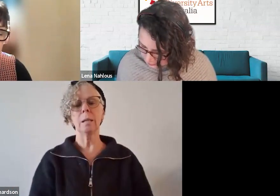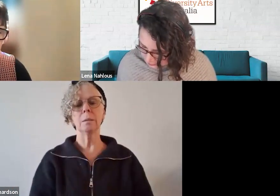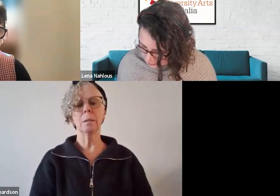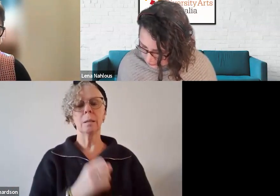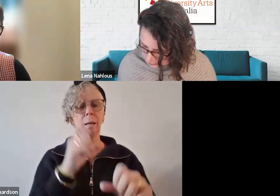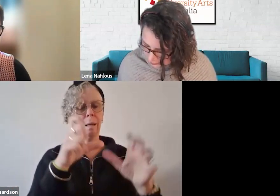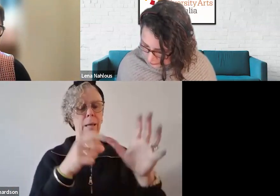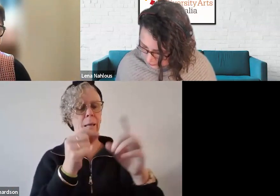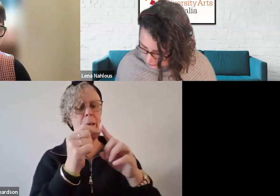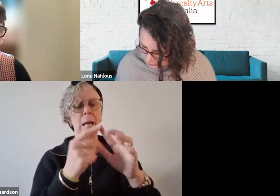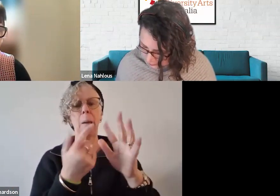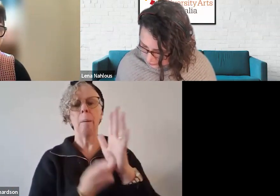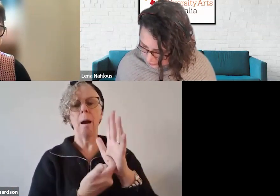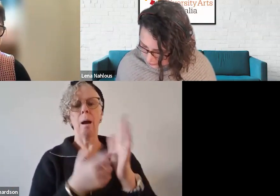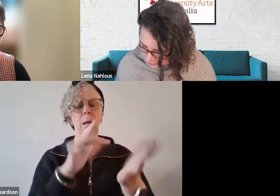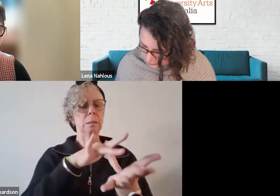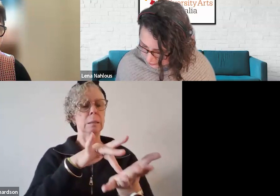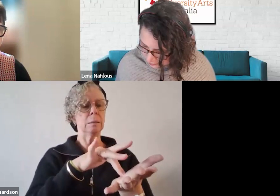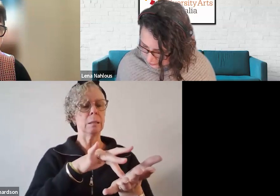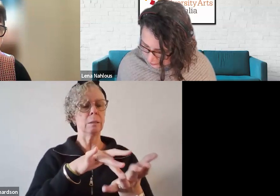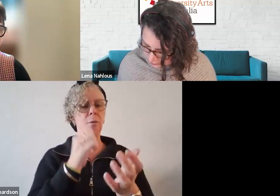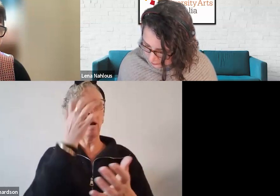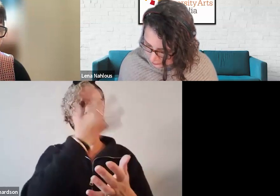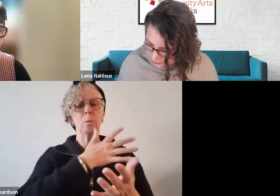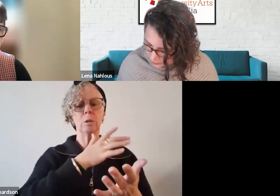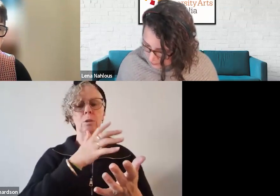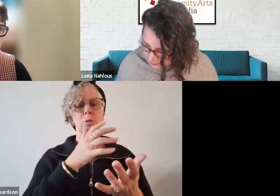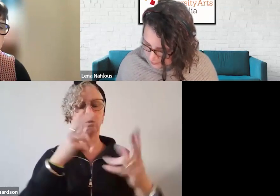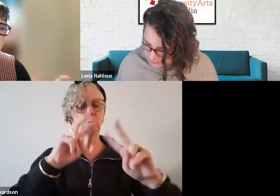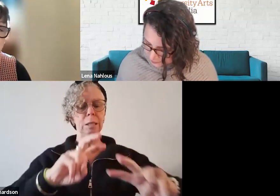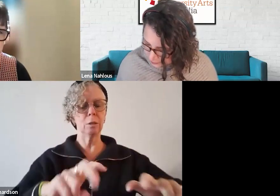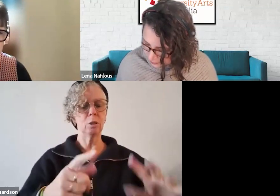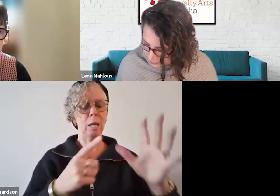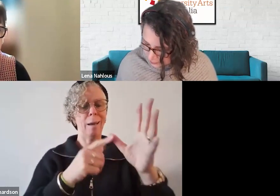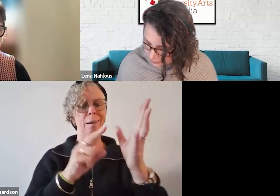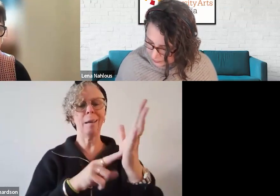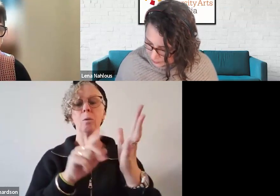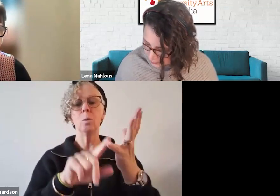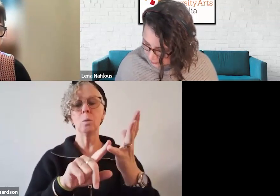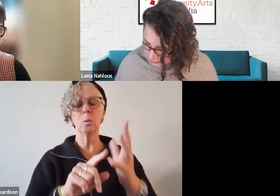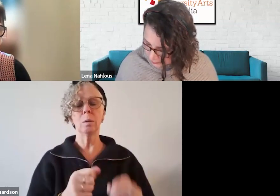which is the Center for Aboriginal Economic Policy Research at ANU, among many others has noted that governance